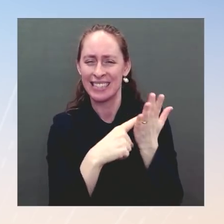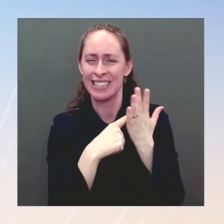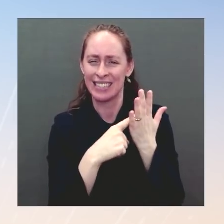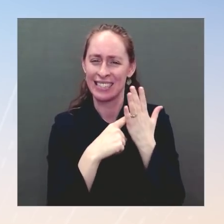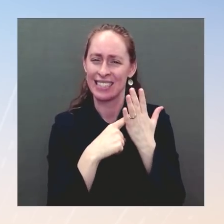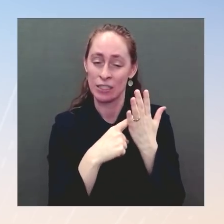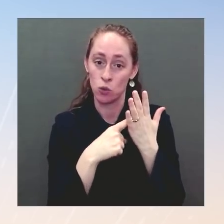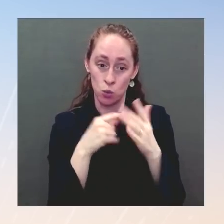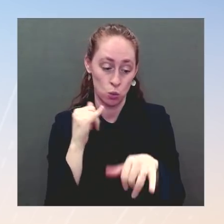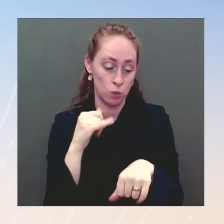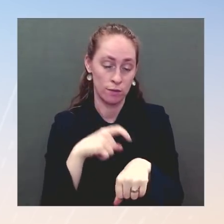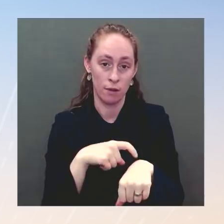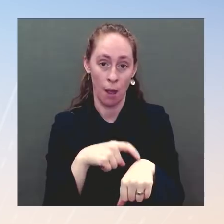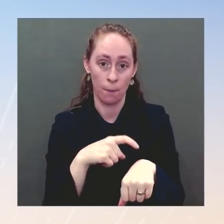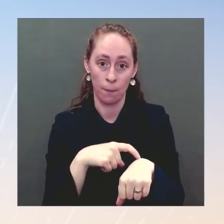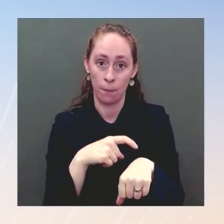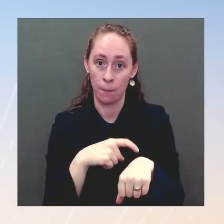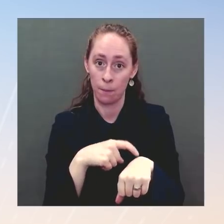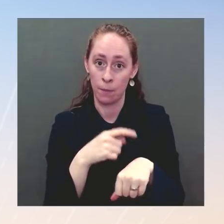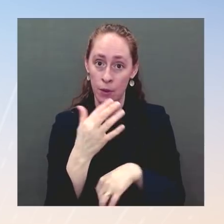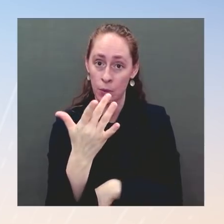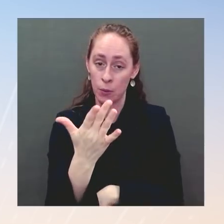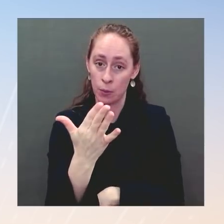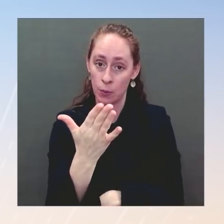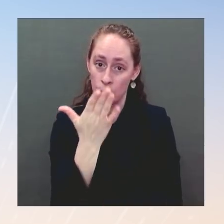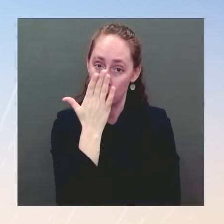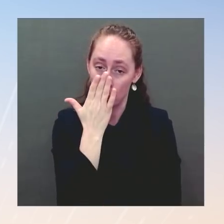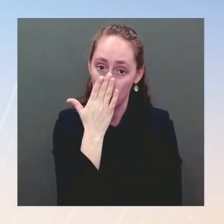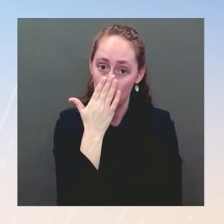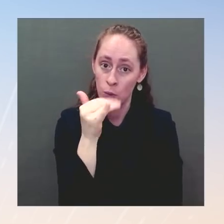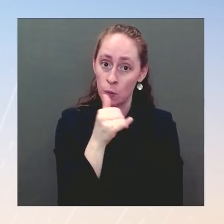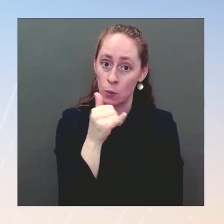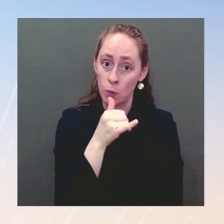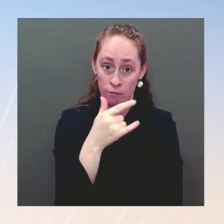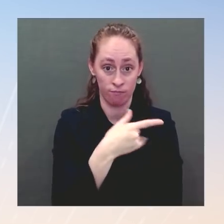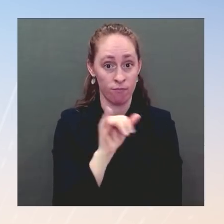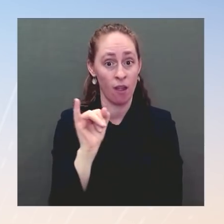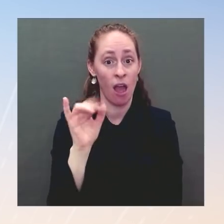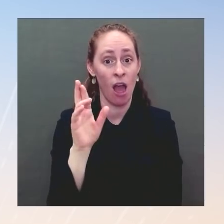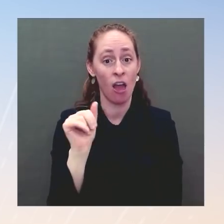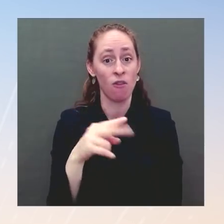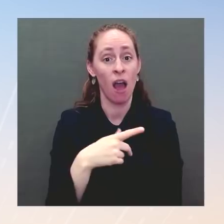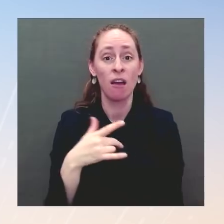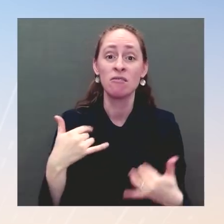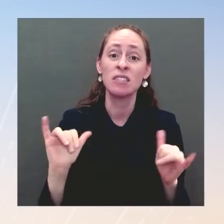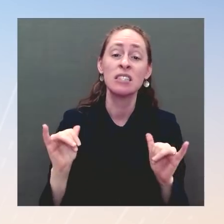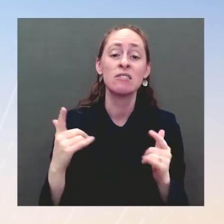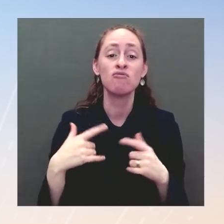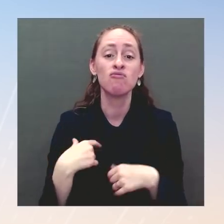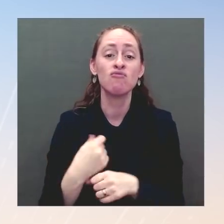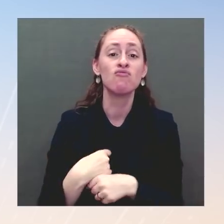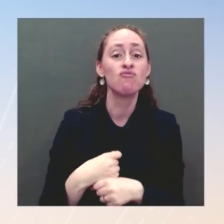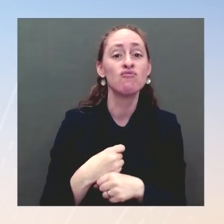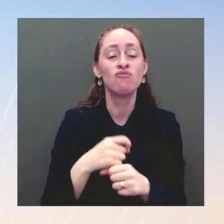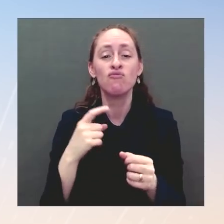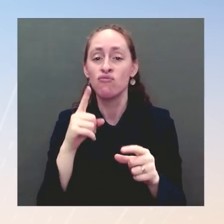Also, I would note that typically the most difficult components -- the last mile -- is where it -- where there is the most difficult conversations